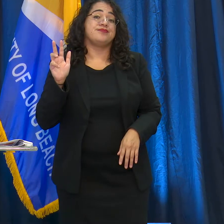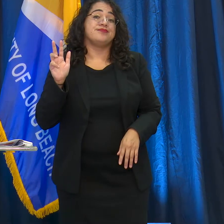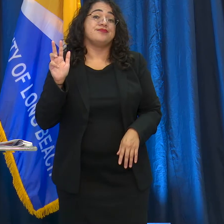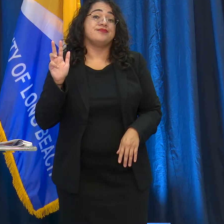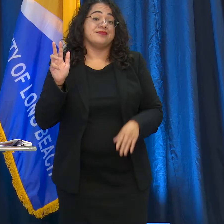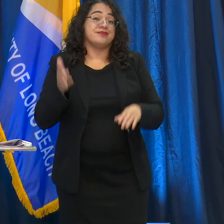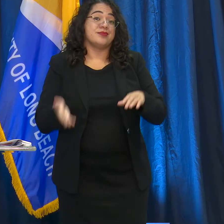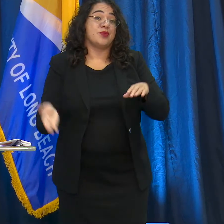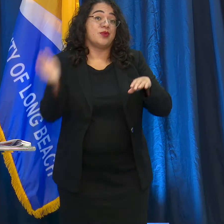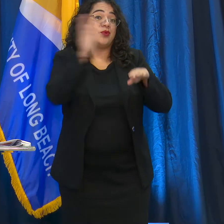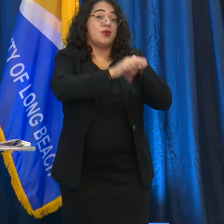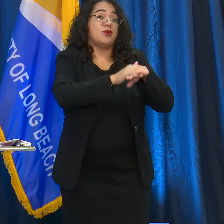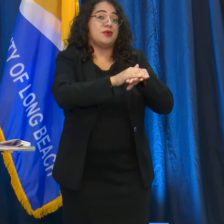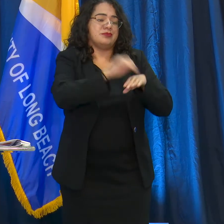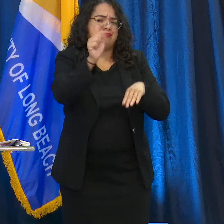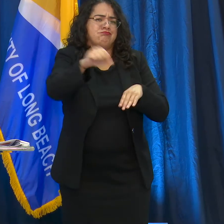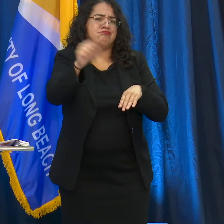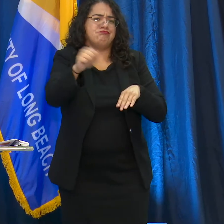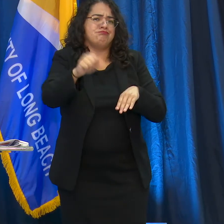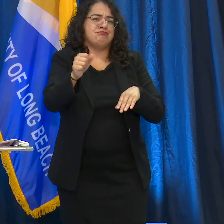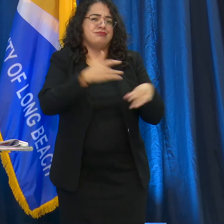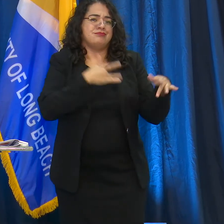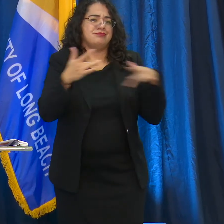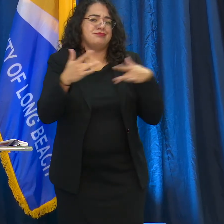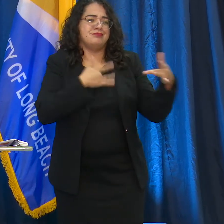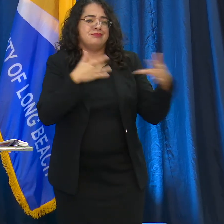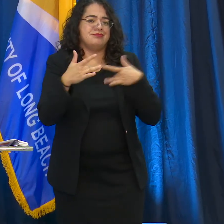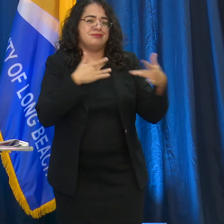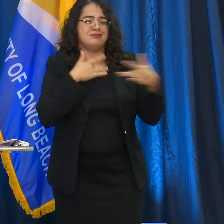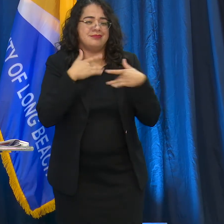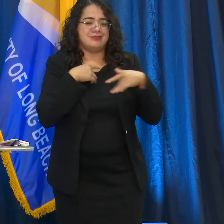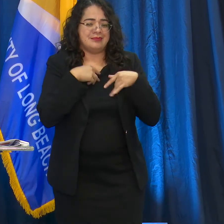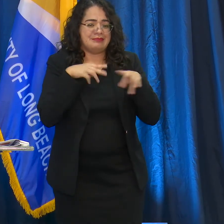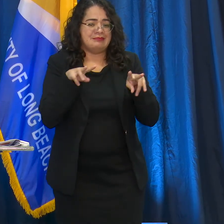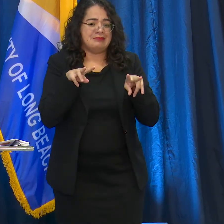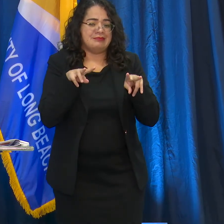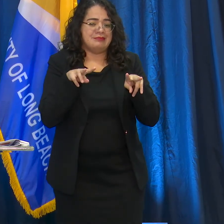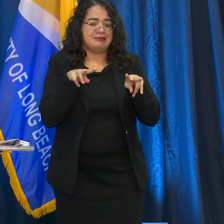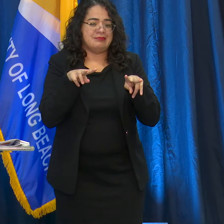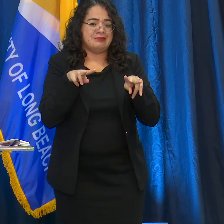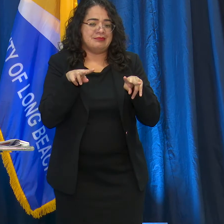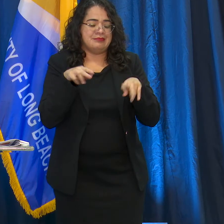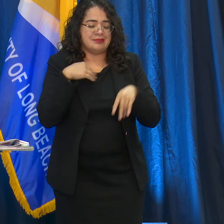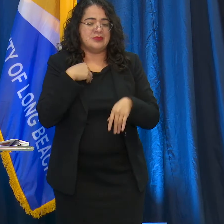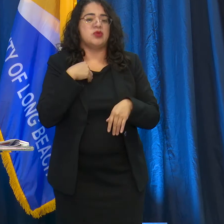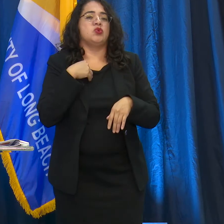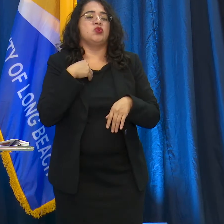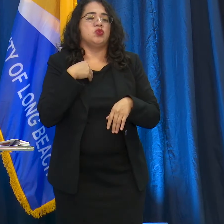concerned, you know, that is something that we're paying a lot of attention to, and one of the reasons why we're